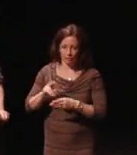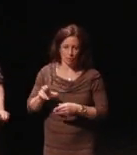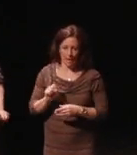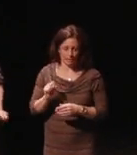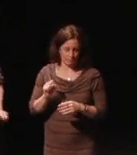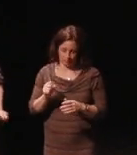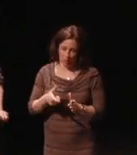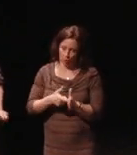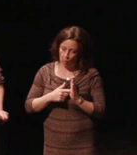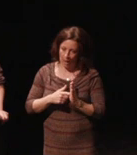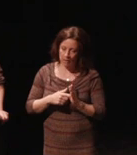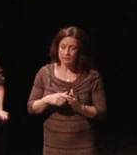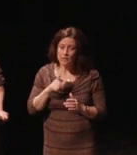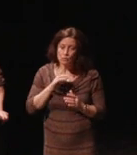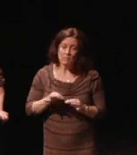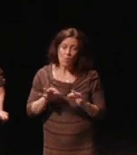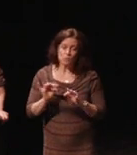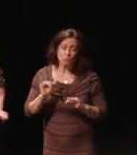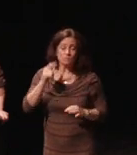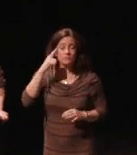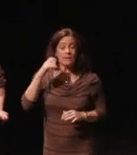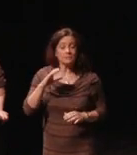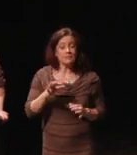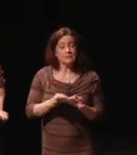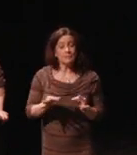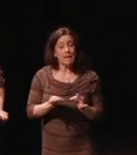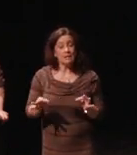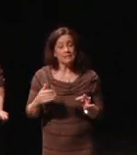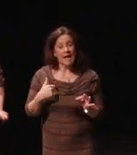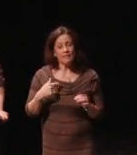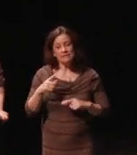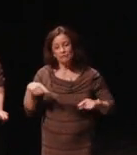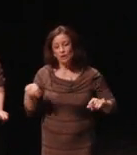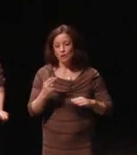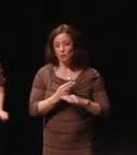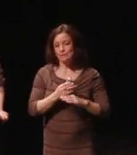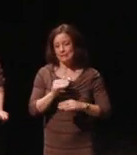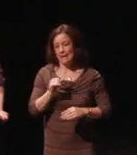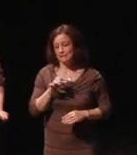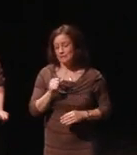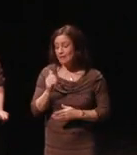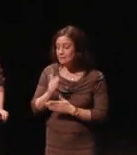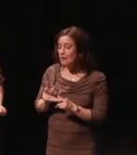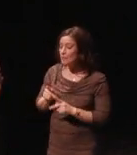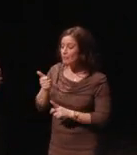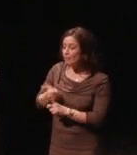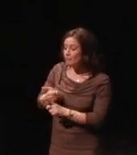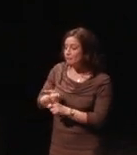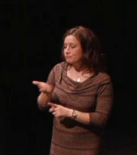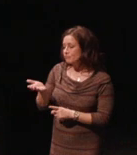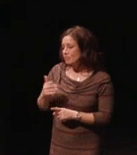it's really important because basically in the subtitles, you have kind of different use cases. You've got some people who might only glance